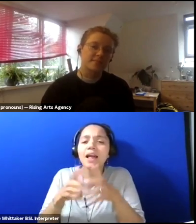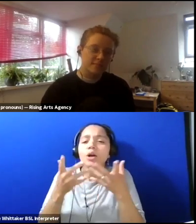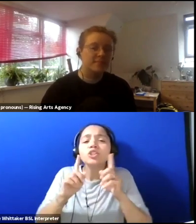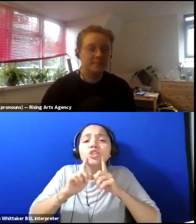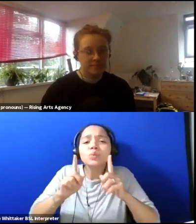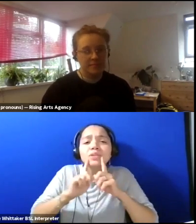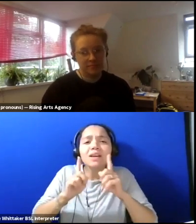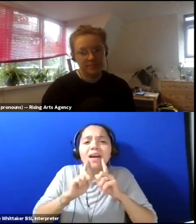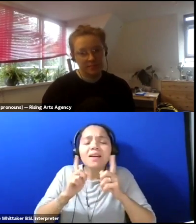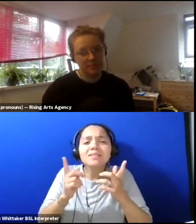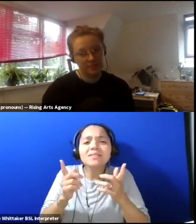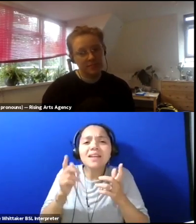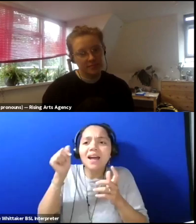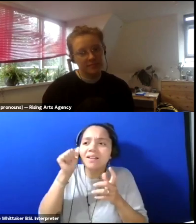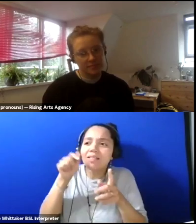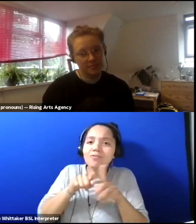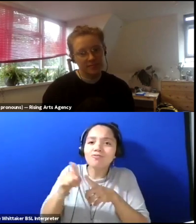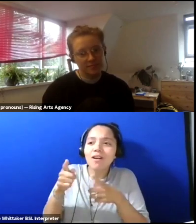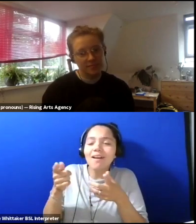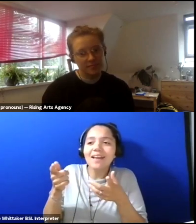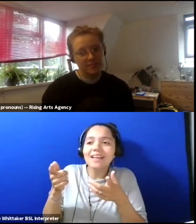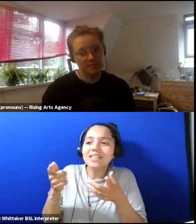And I know that they try to bring this to their students.